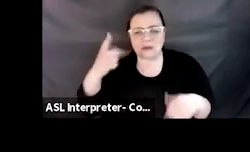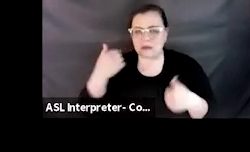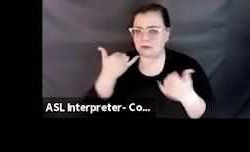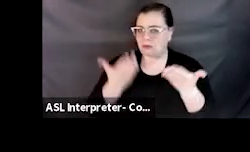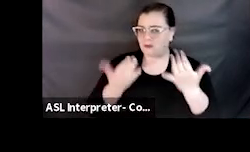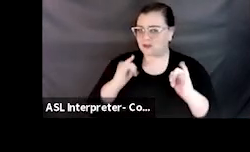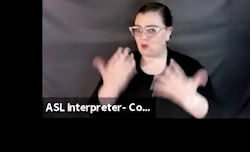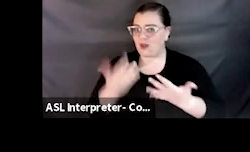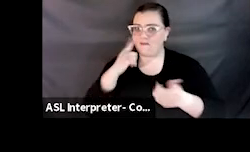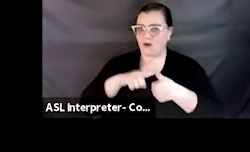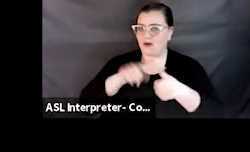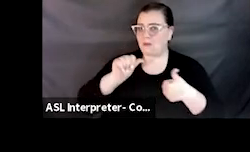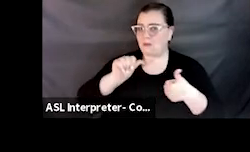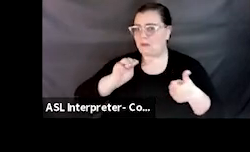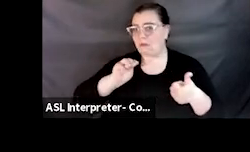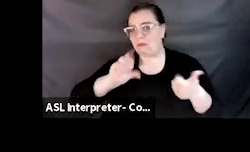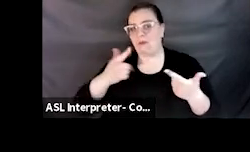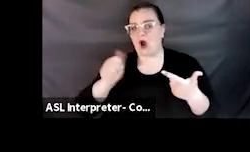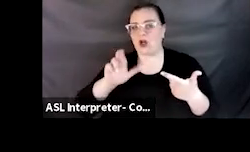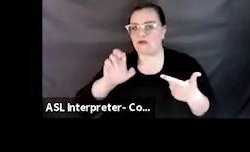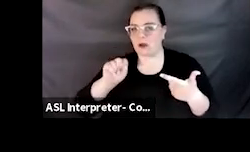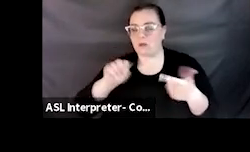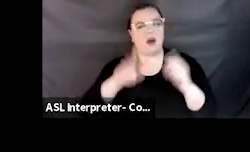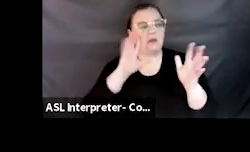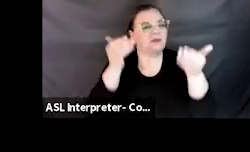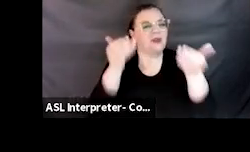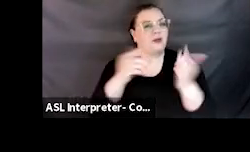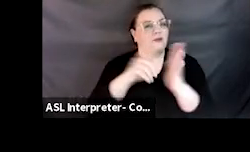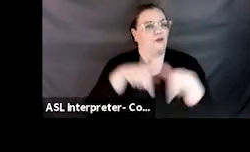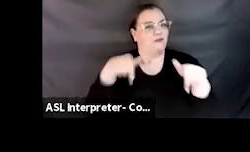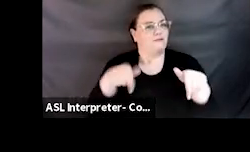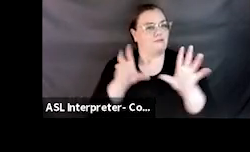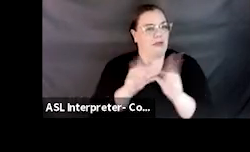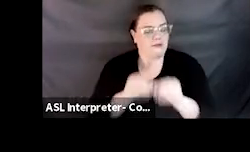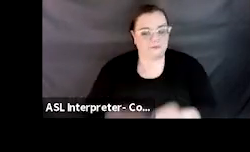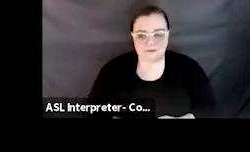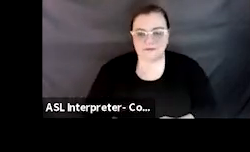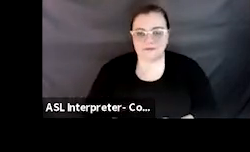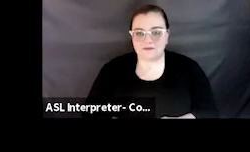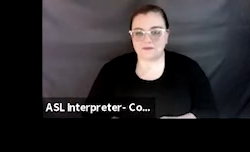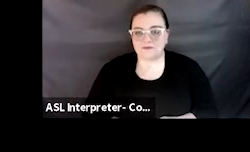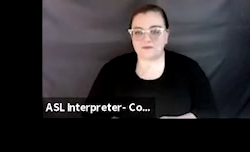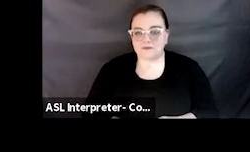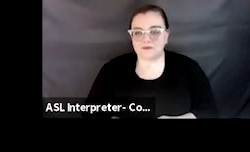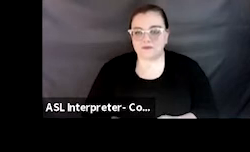Mark Benthien (ECA/SCEC): Heidi and Alan I see you are here and maybe we're still waiting for Margaret but I let's go ahead and get started.